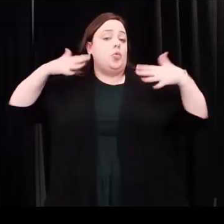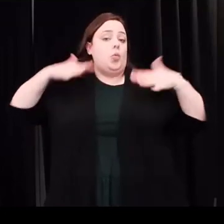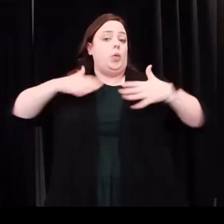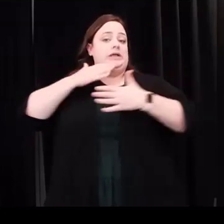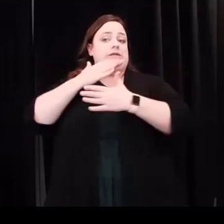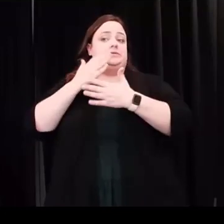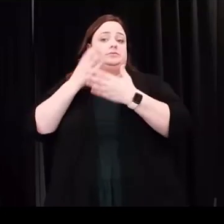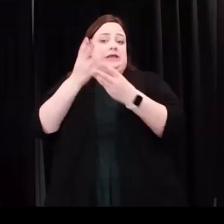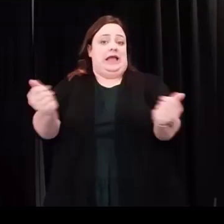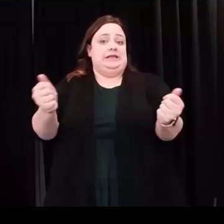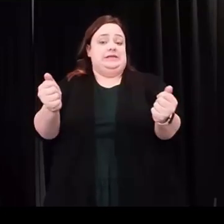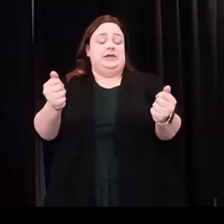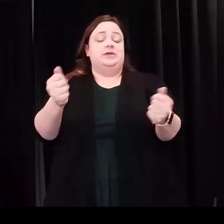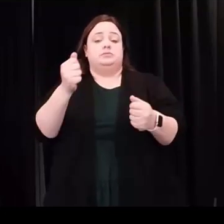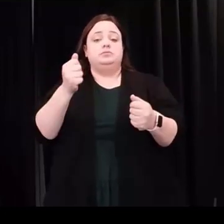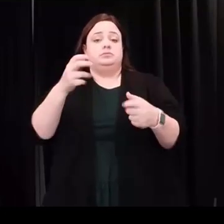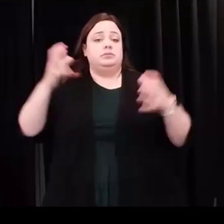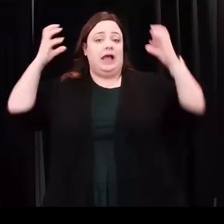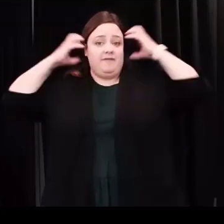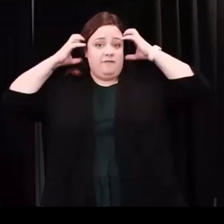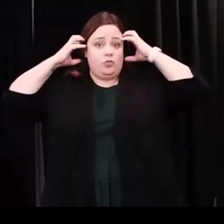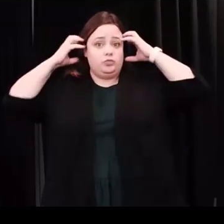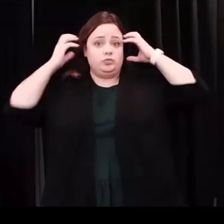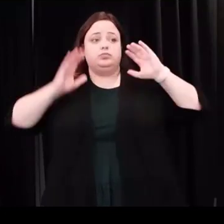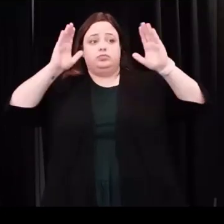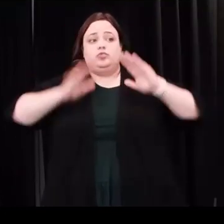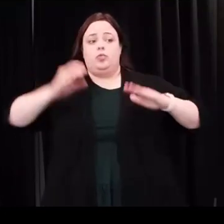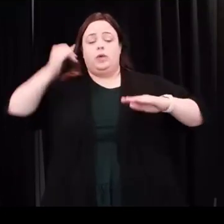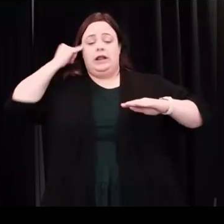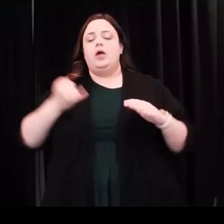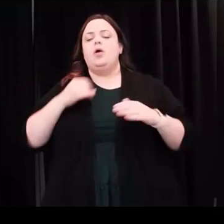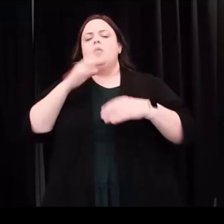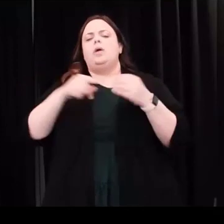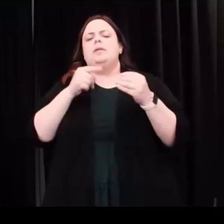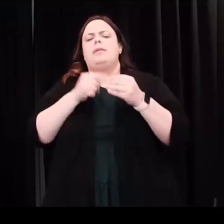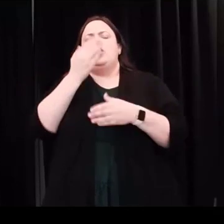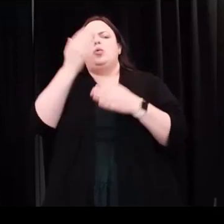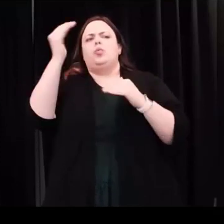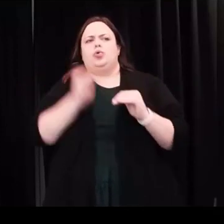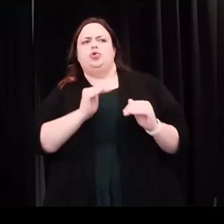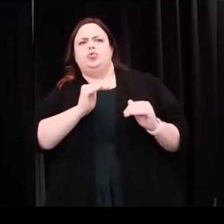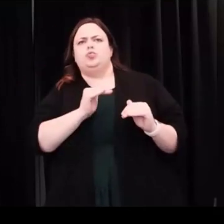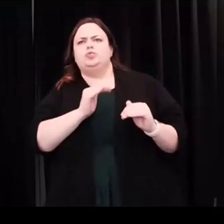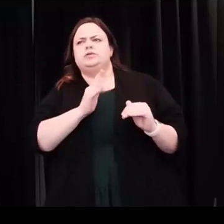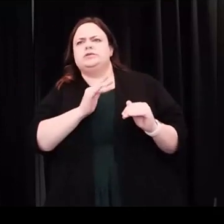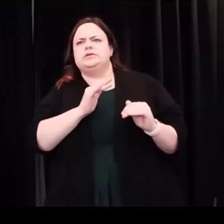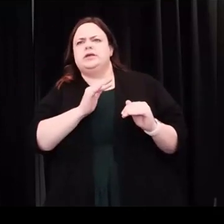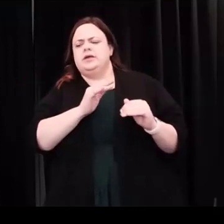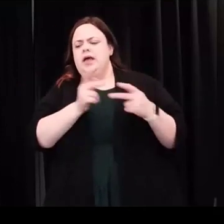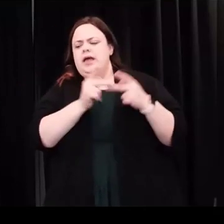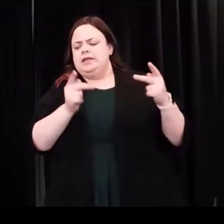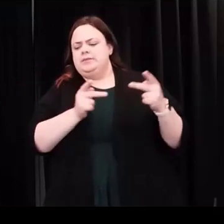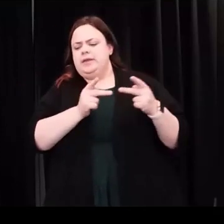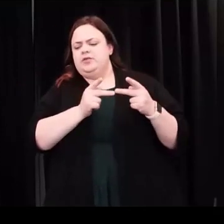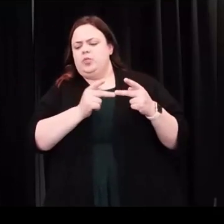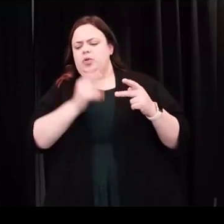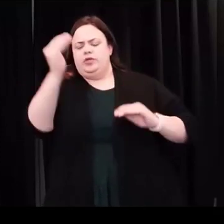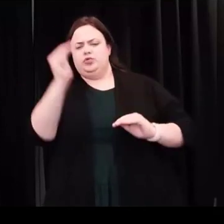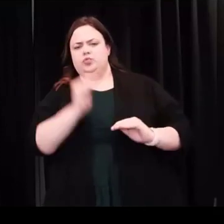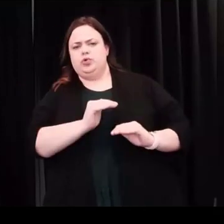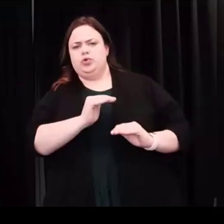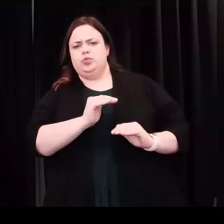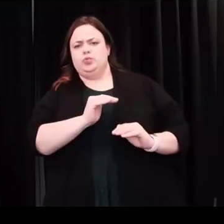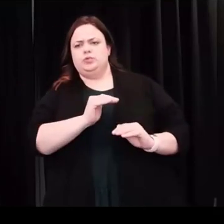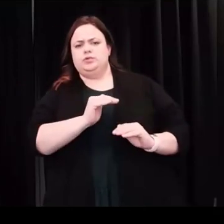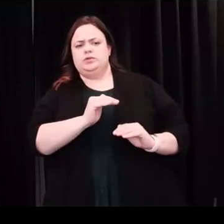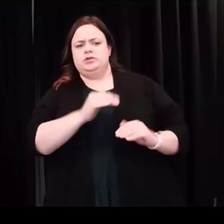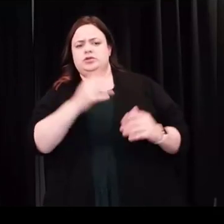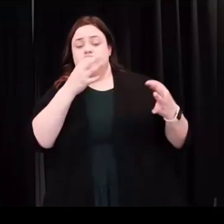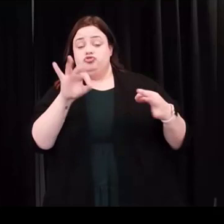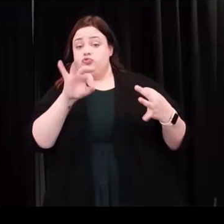What about reduced, a space where there's reduced distraction? You know,